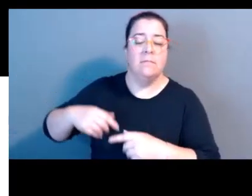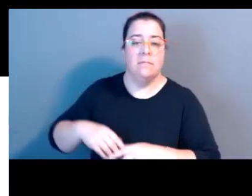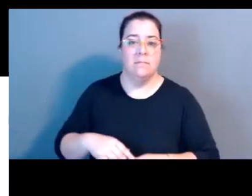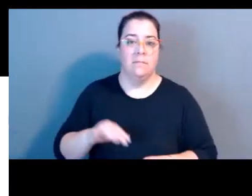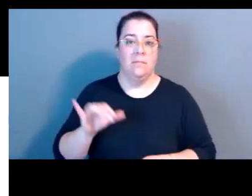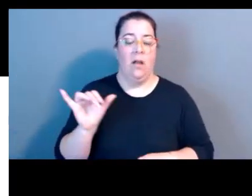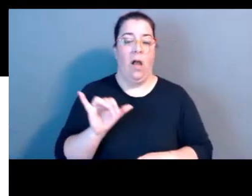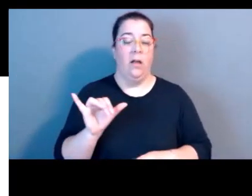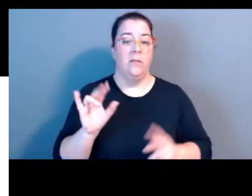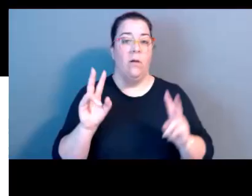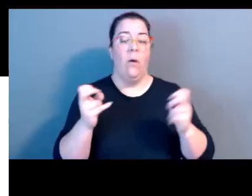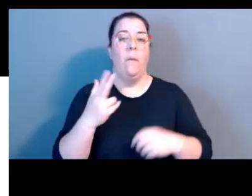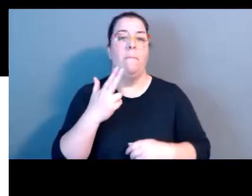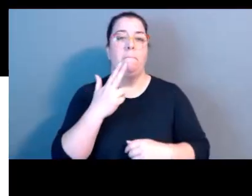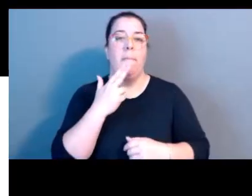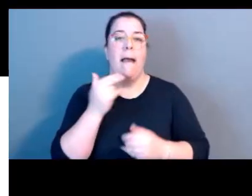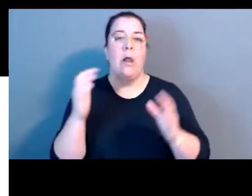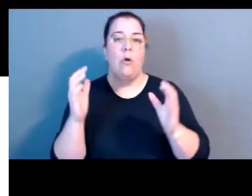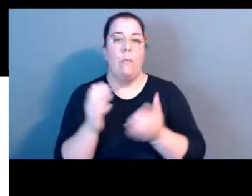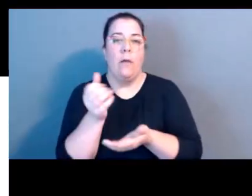Micro-grants, scheduled for early October.